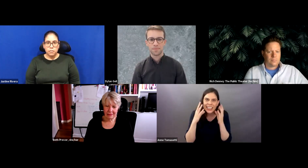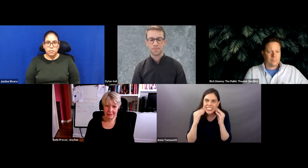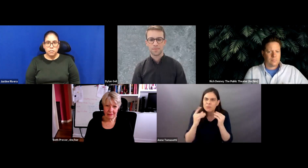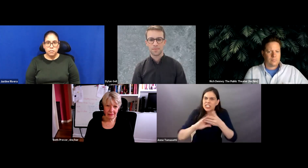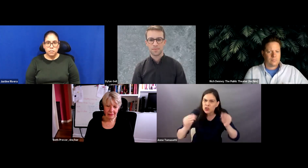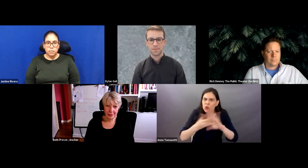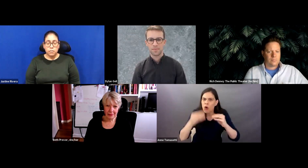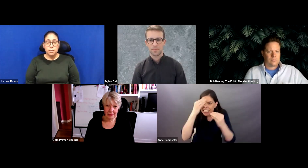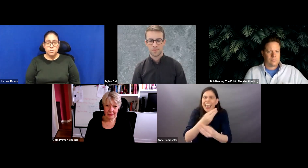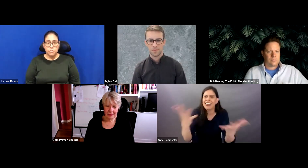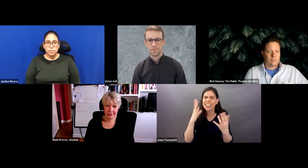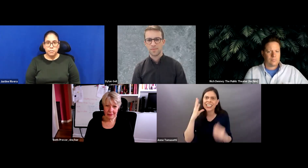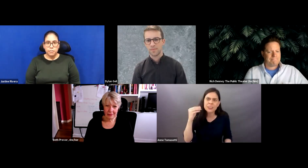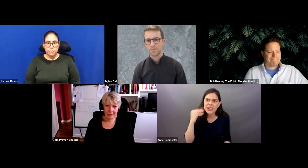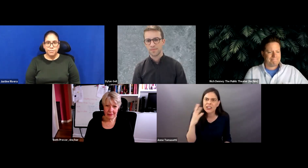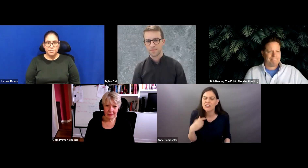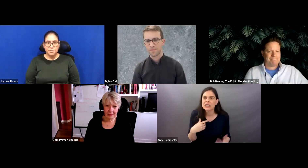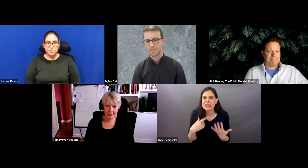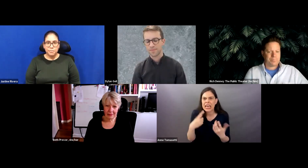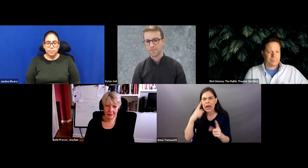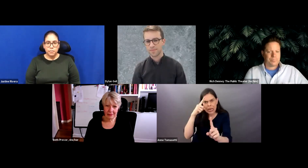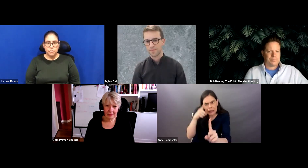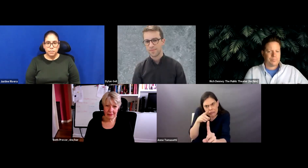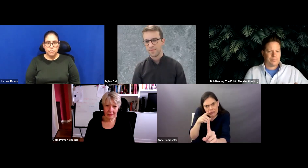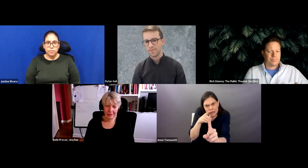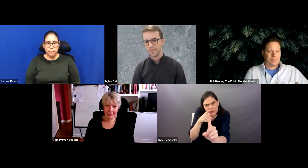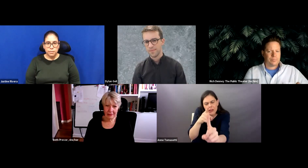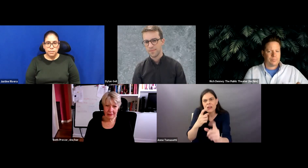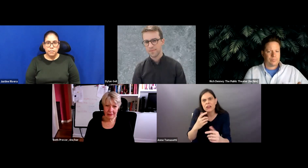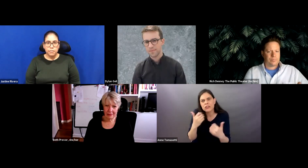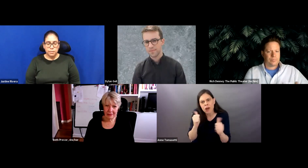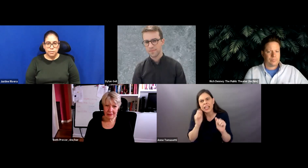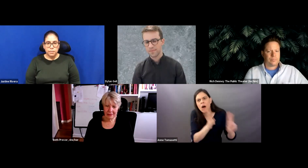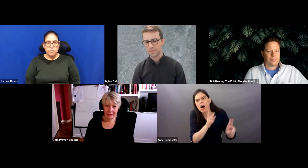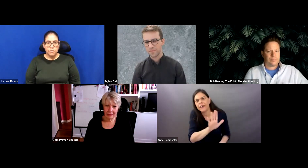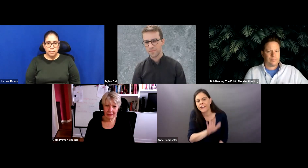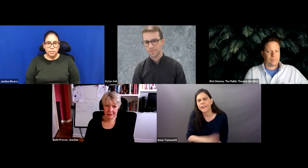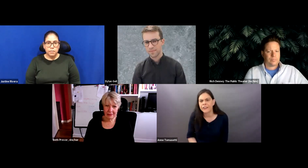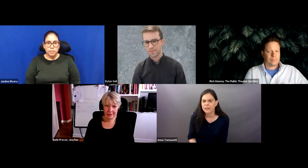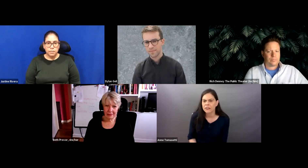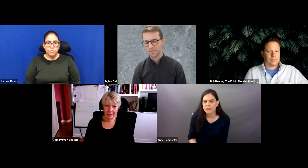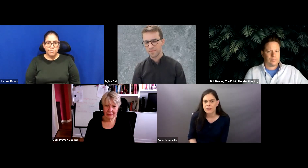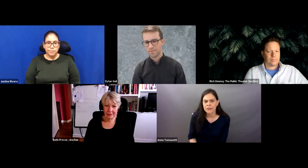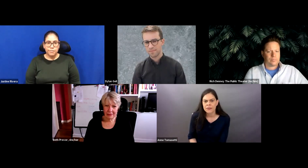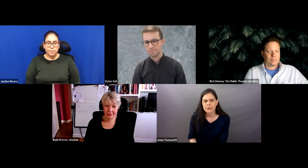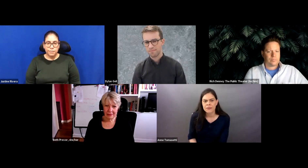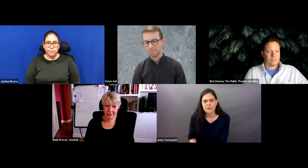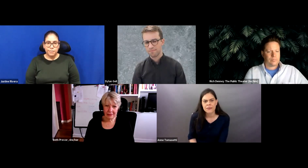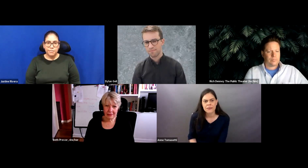actual show, a production with everybody involved, and everybody had buy in. And we were able to accomplish the same